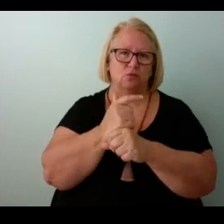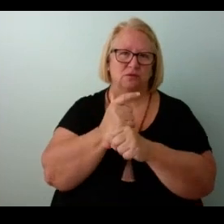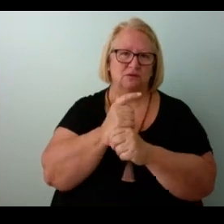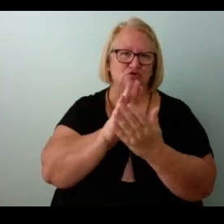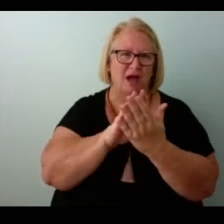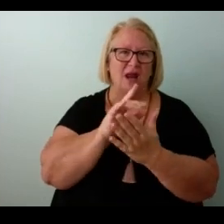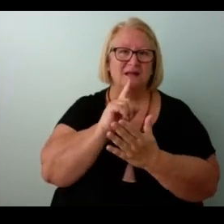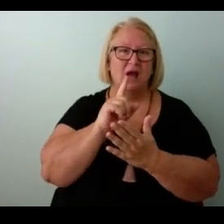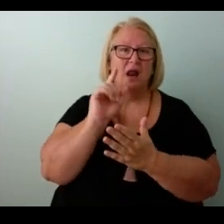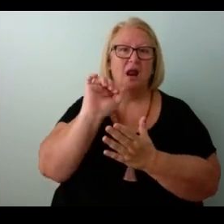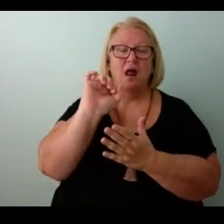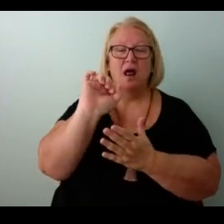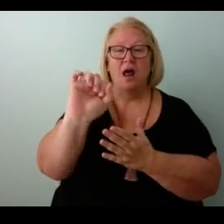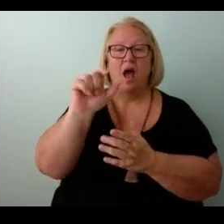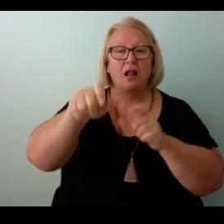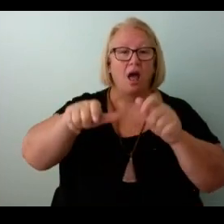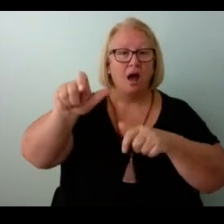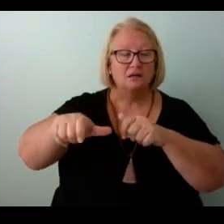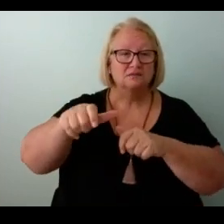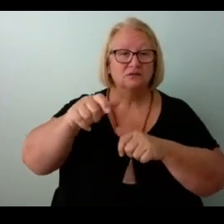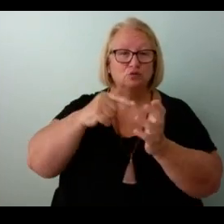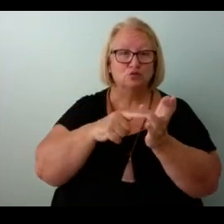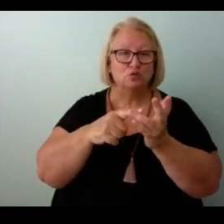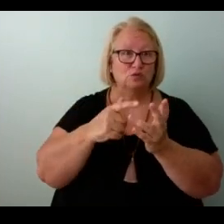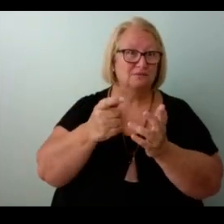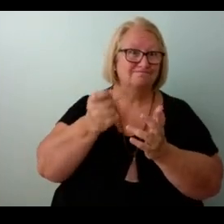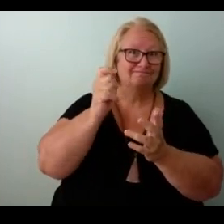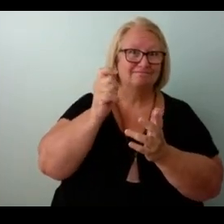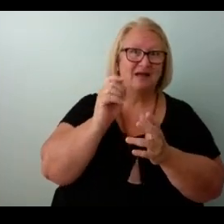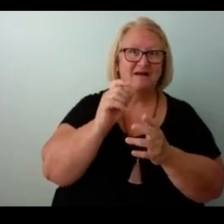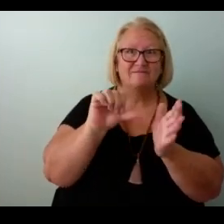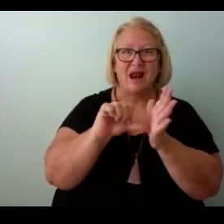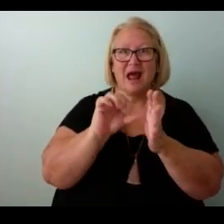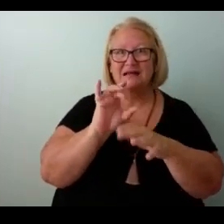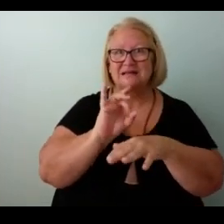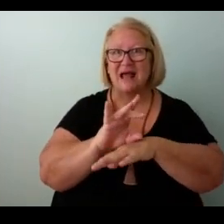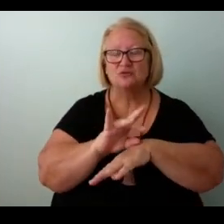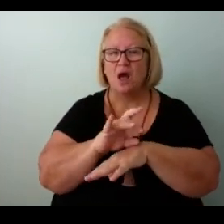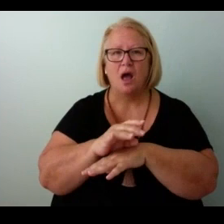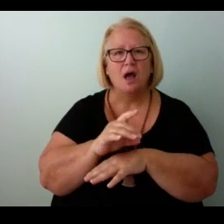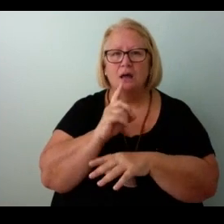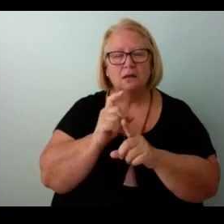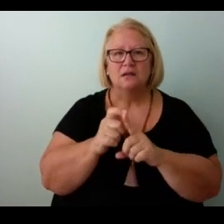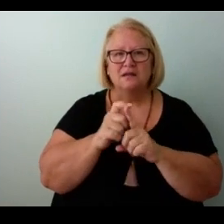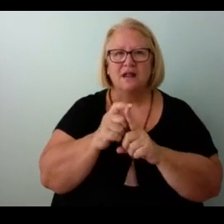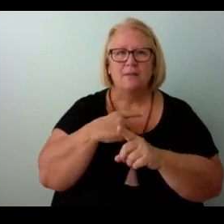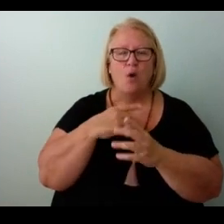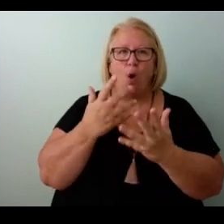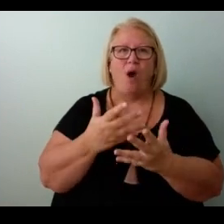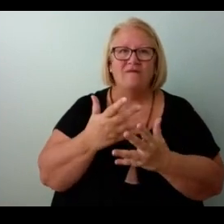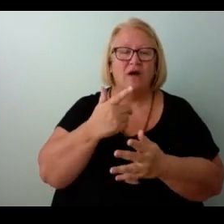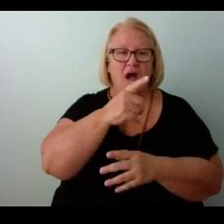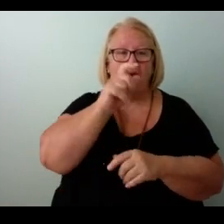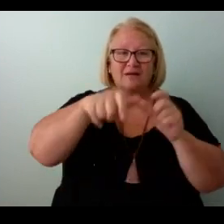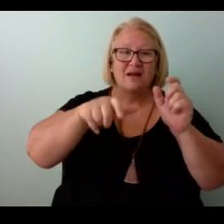they would need it because often the client won't reach out until they're already at a crisis point.